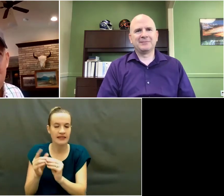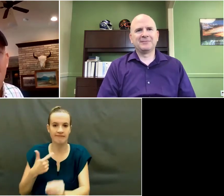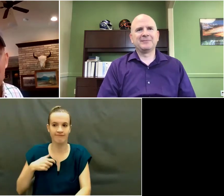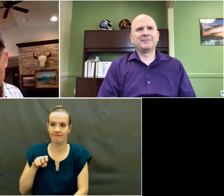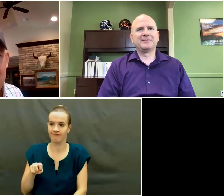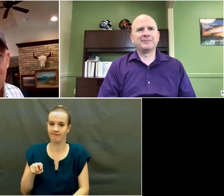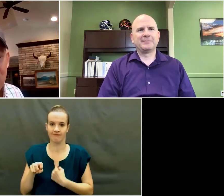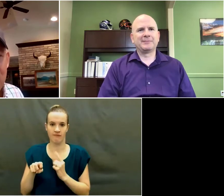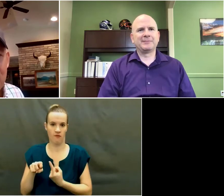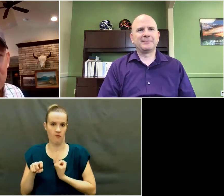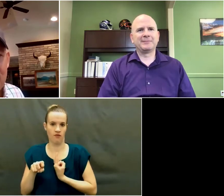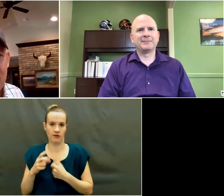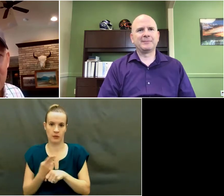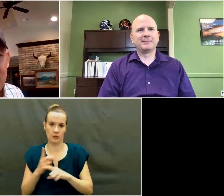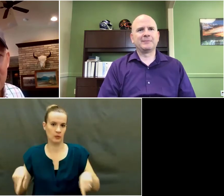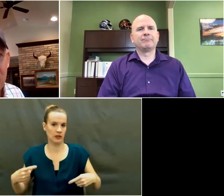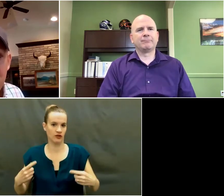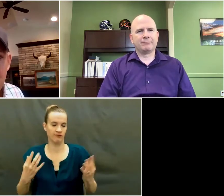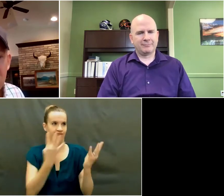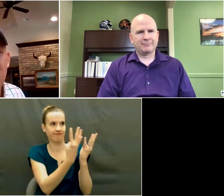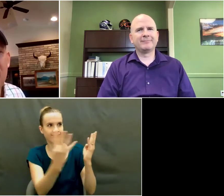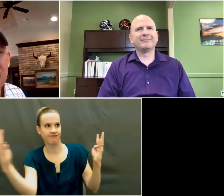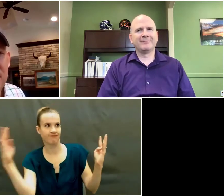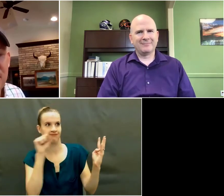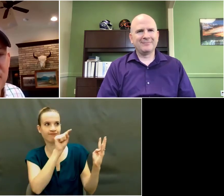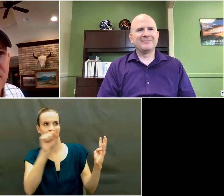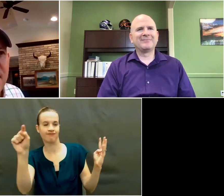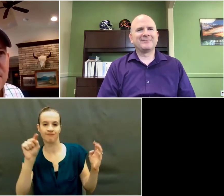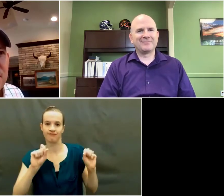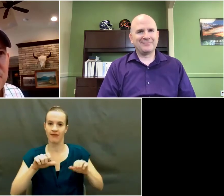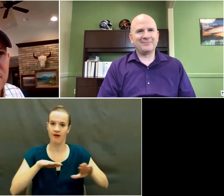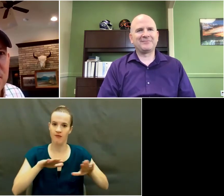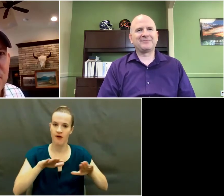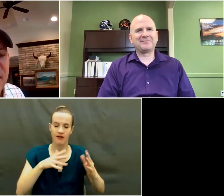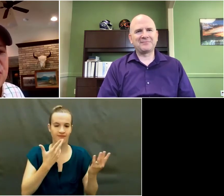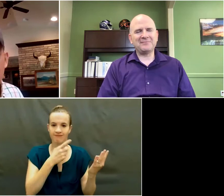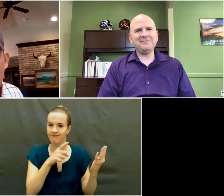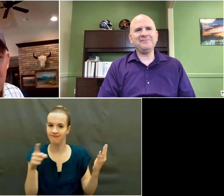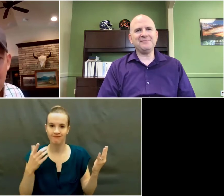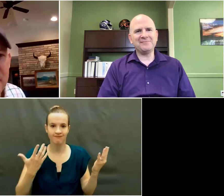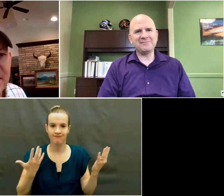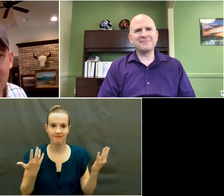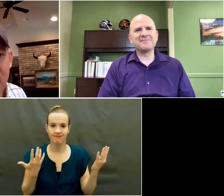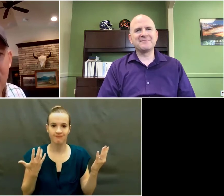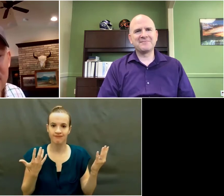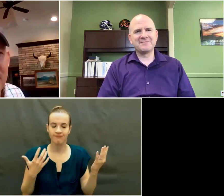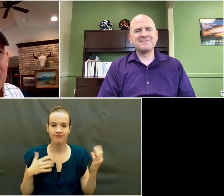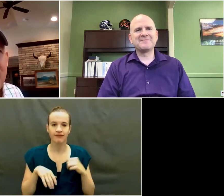predominantly people who use wheelchairs or have challenges with mobility in one way or the other.